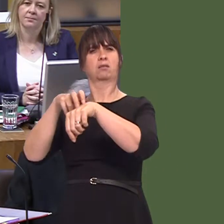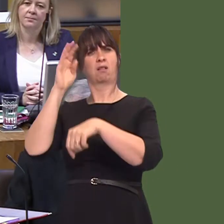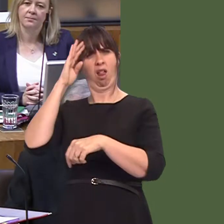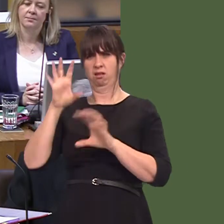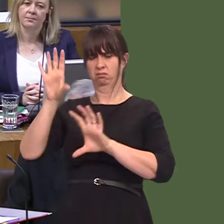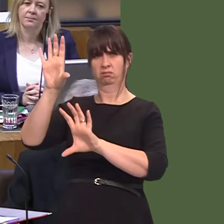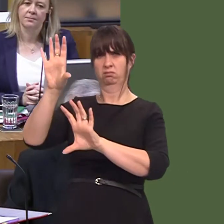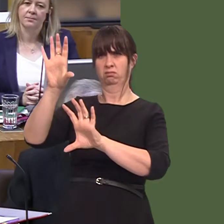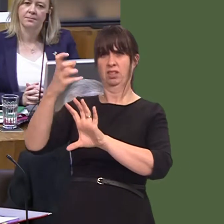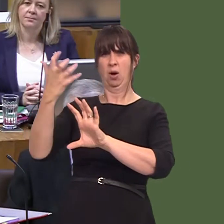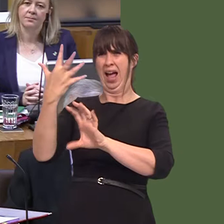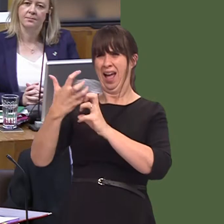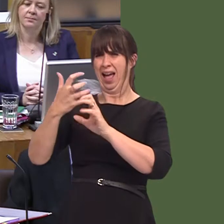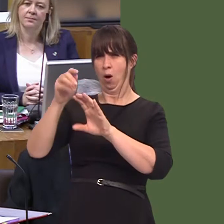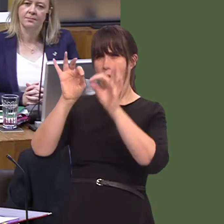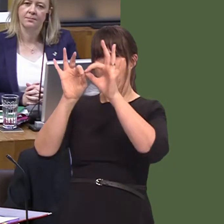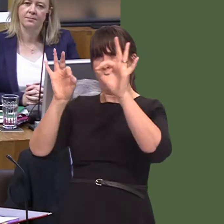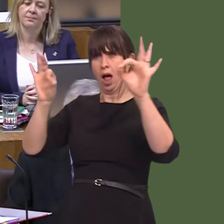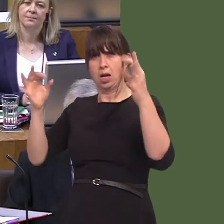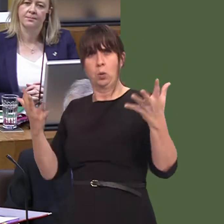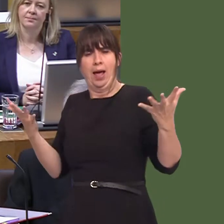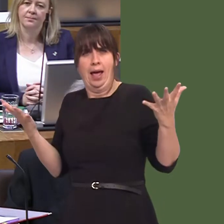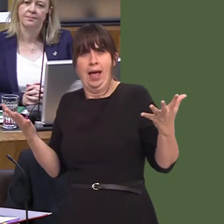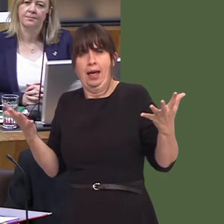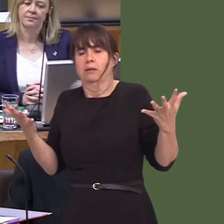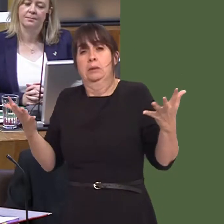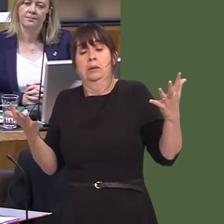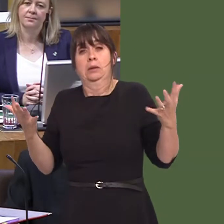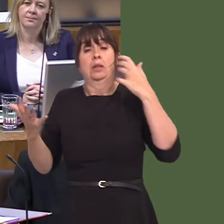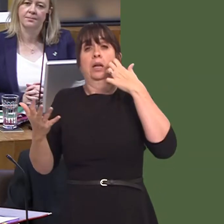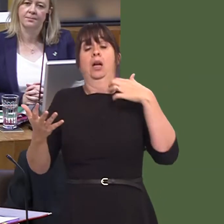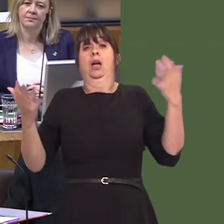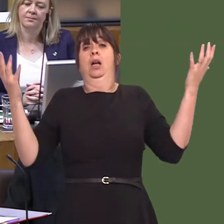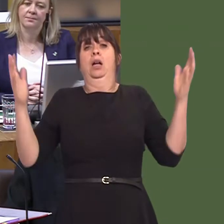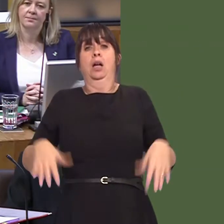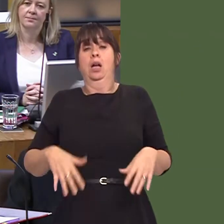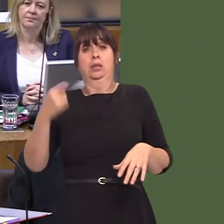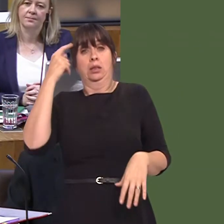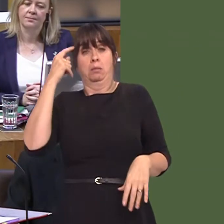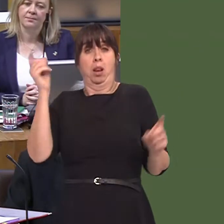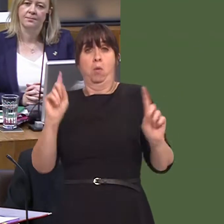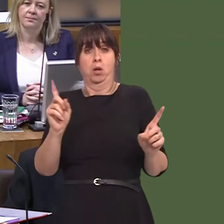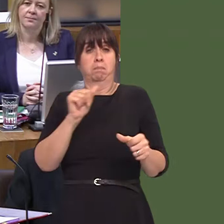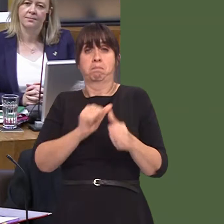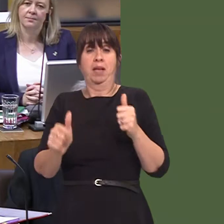Itís cloud-cuckoo-landóthe whole thing is cloud-cuckoo-land. The most sensible way of dealing with Brexit is to make sure we have the best relationship